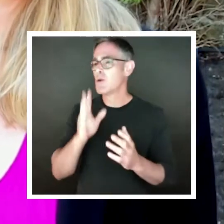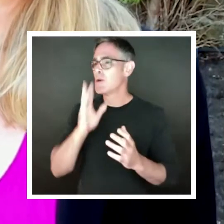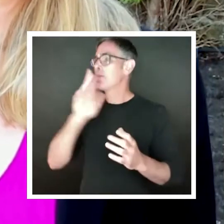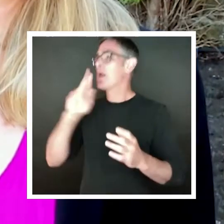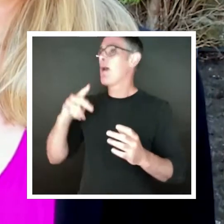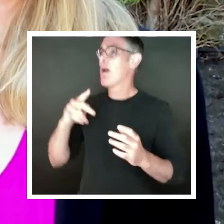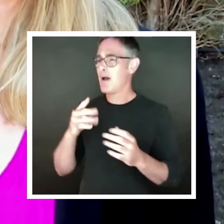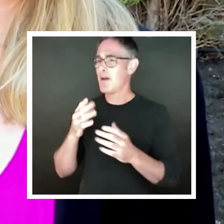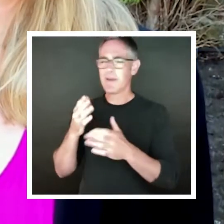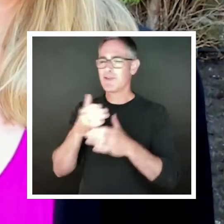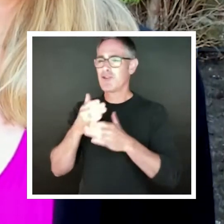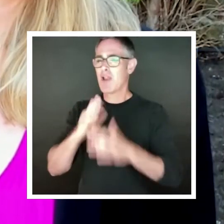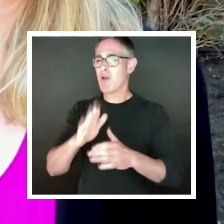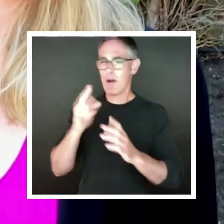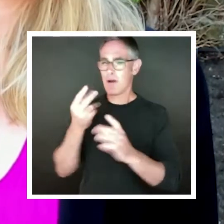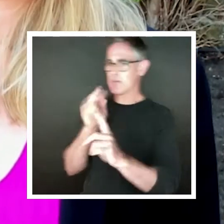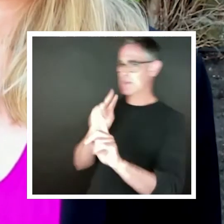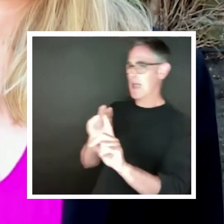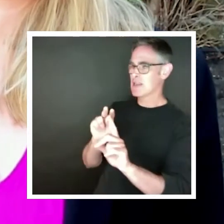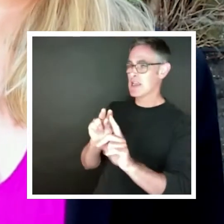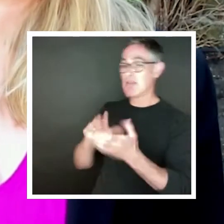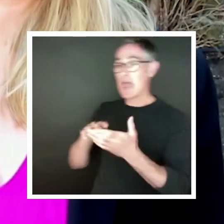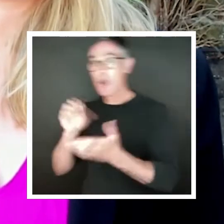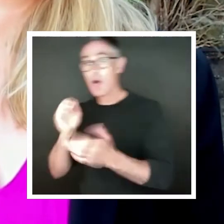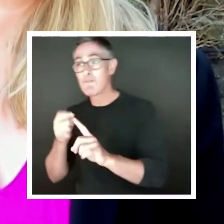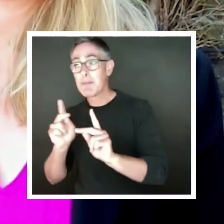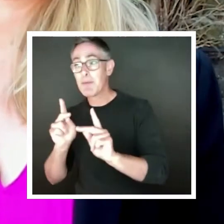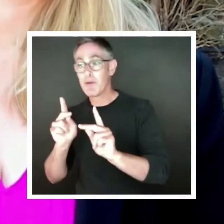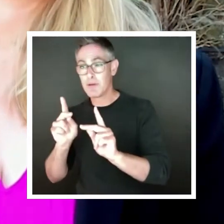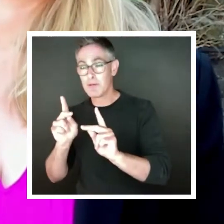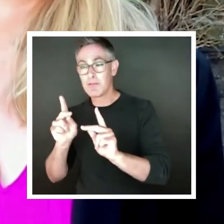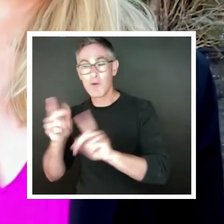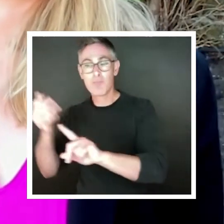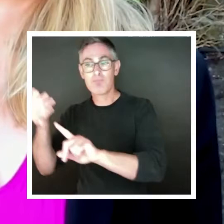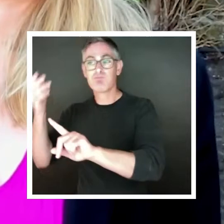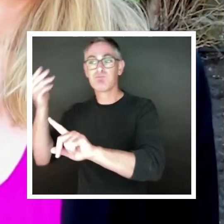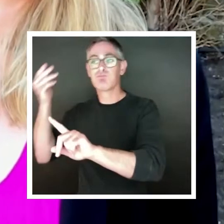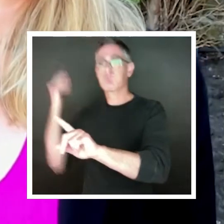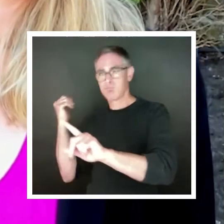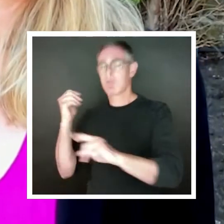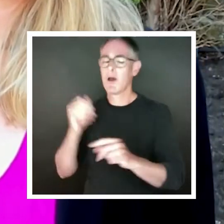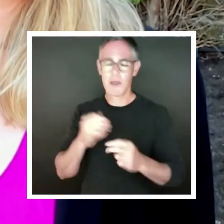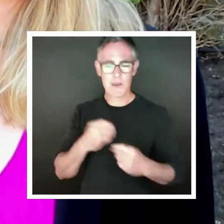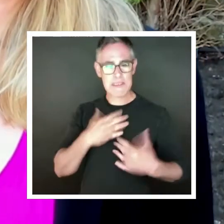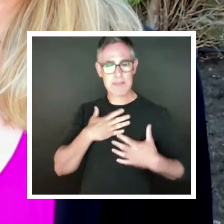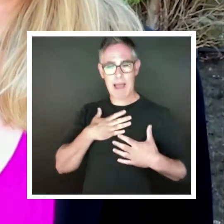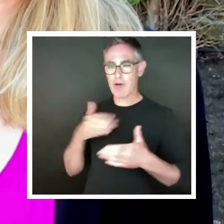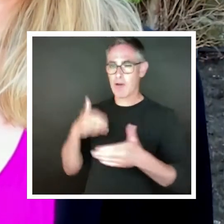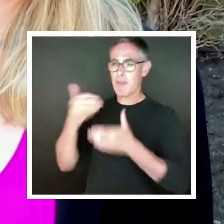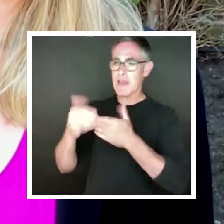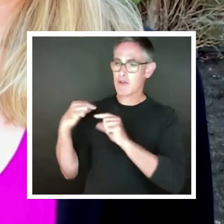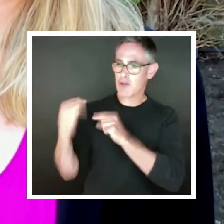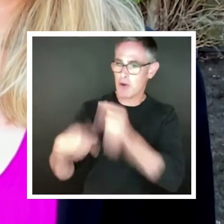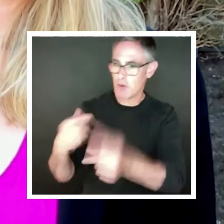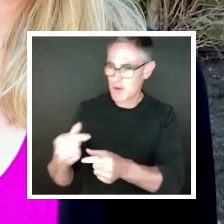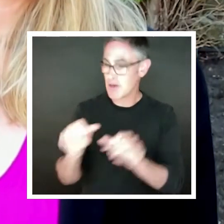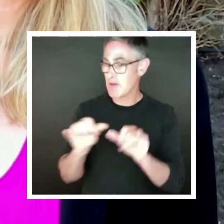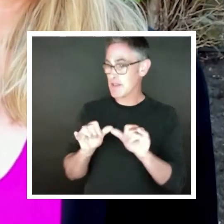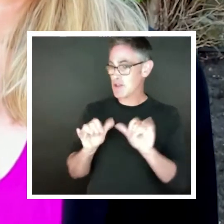and learn from those who have come before you. Inspire the next generation of engineers. Surround yourself with people who recognize